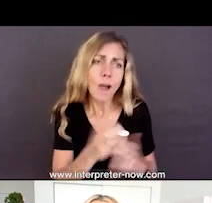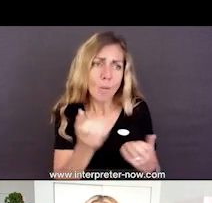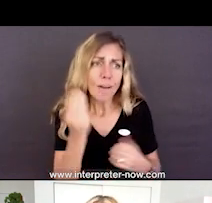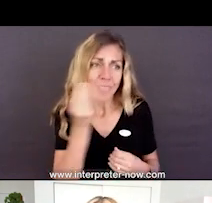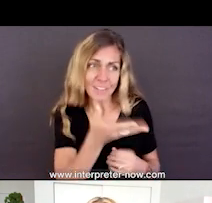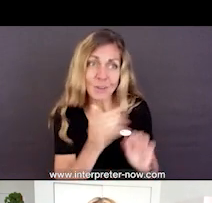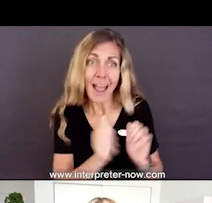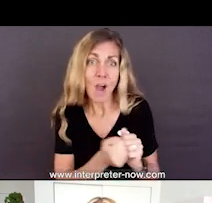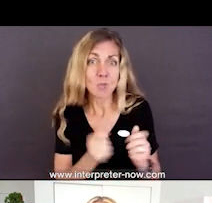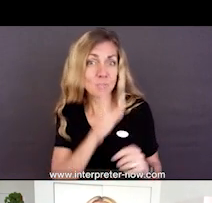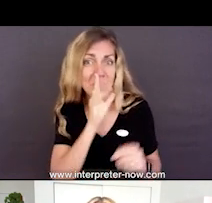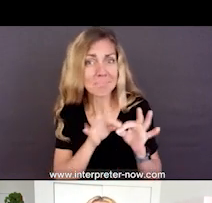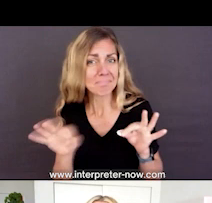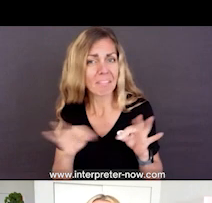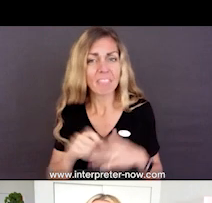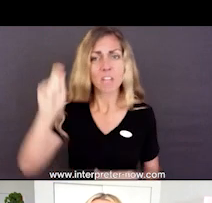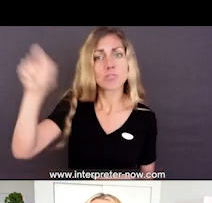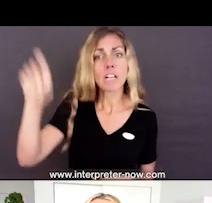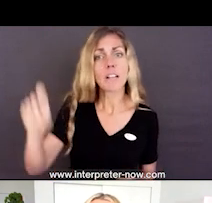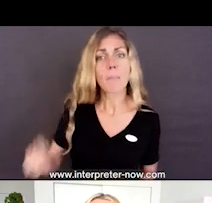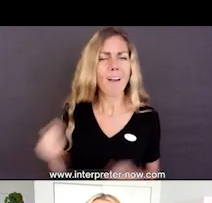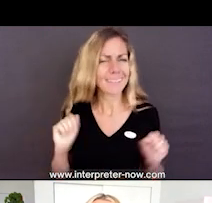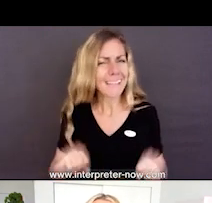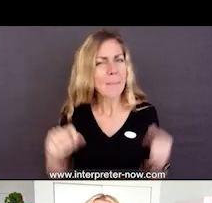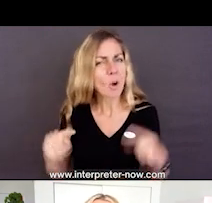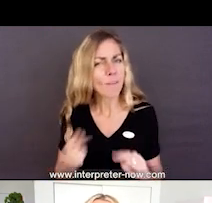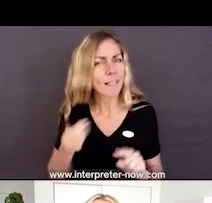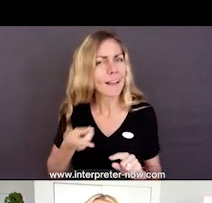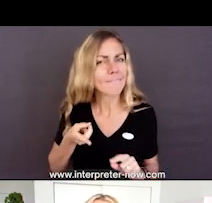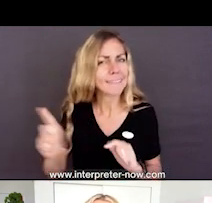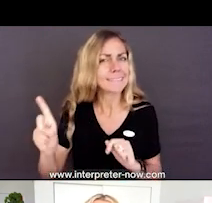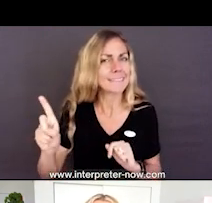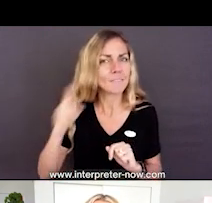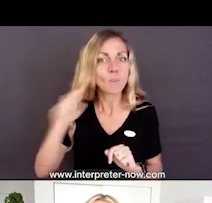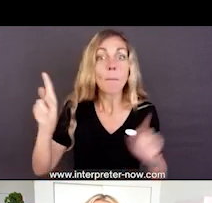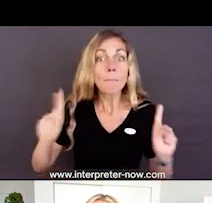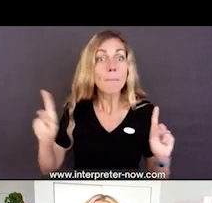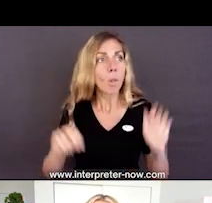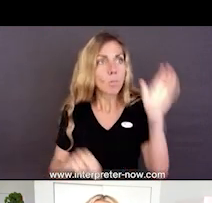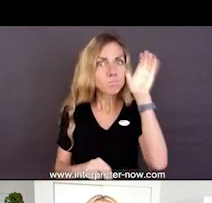can be hurtful and offensive to the people in the room who have underrepresented identities.